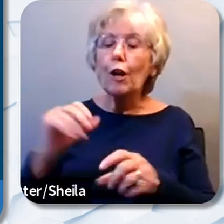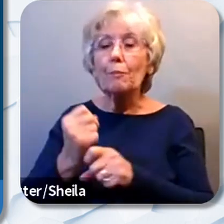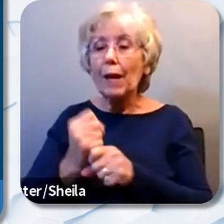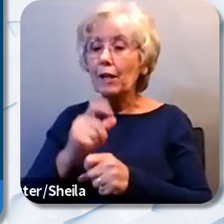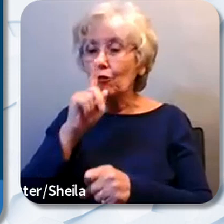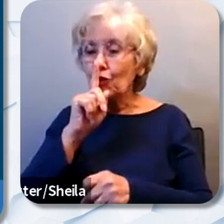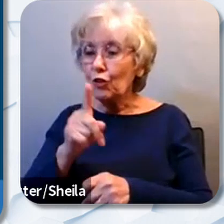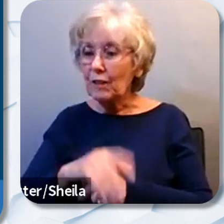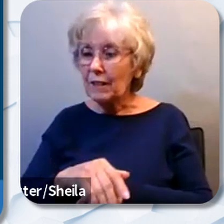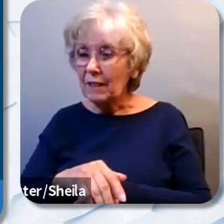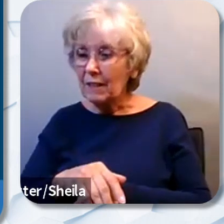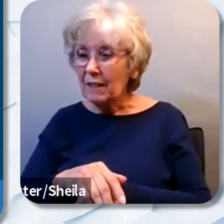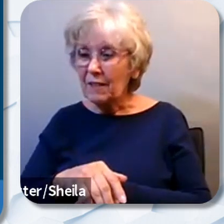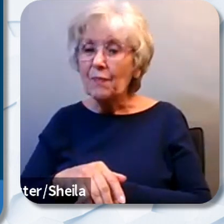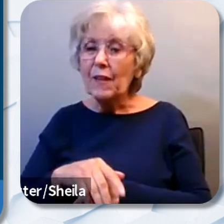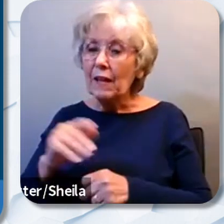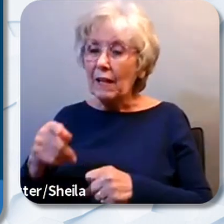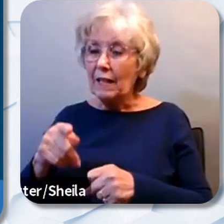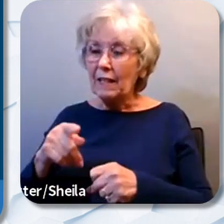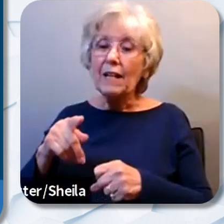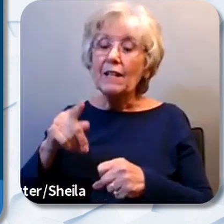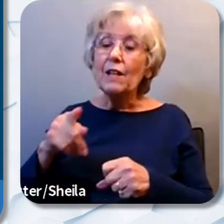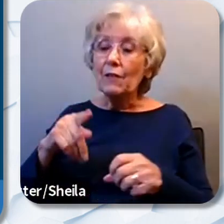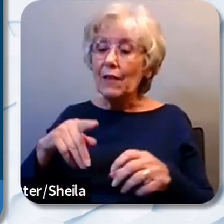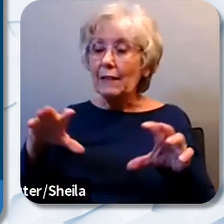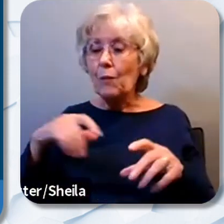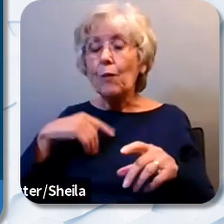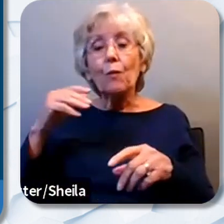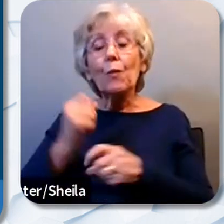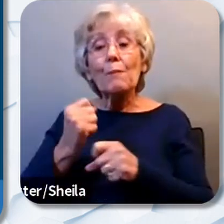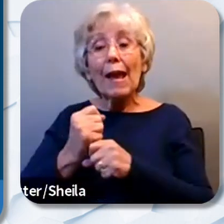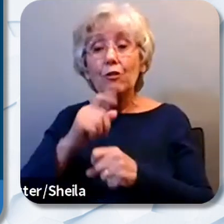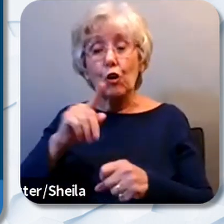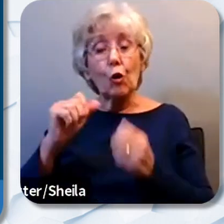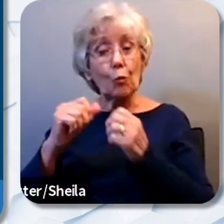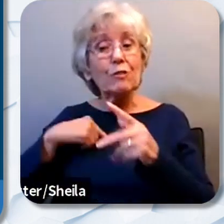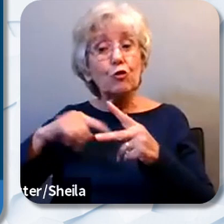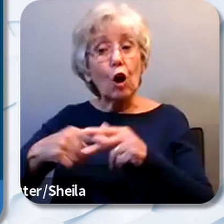developmentally appropriate program we did so we did we started with the foundations and the